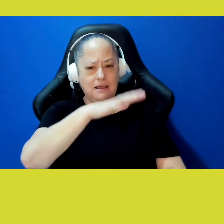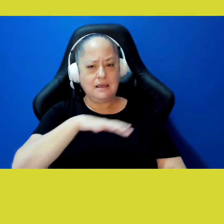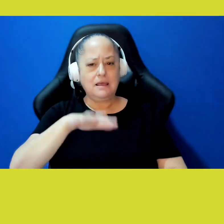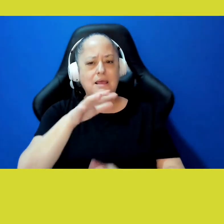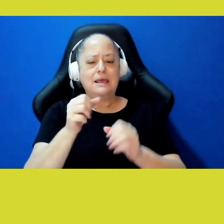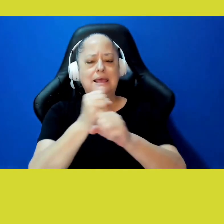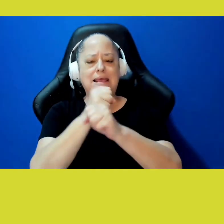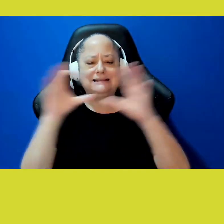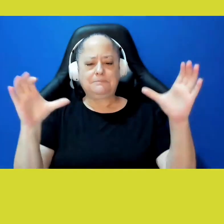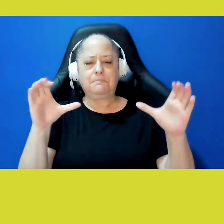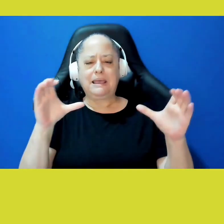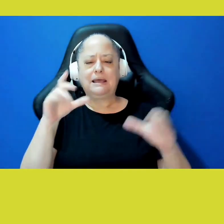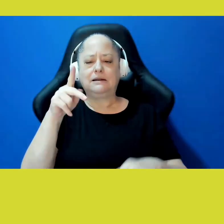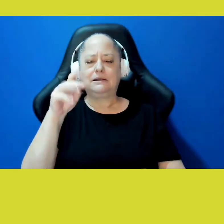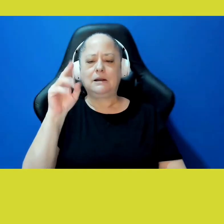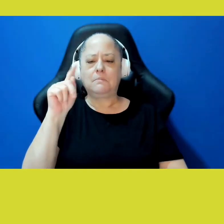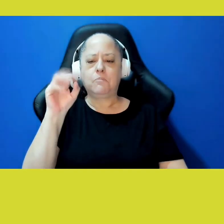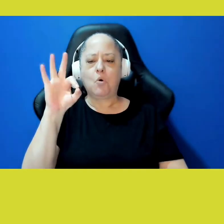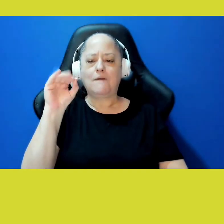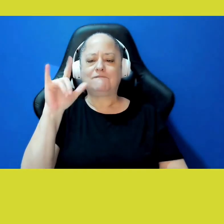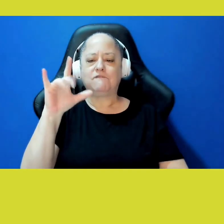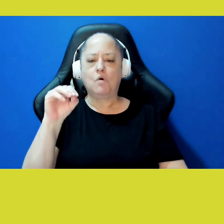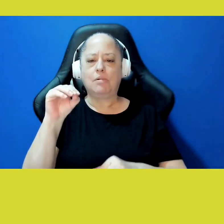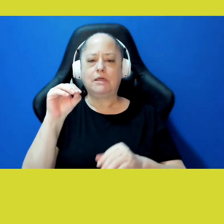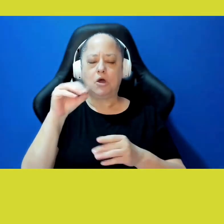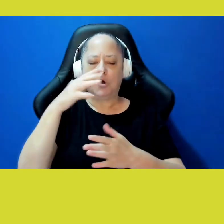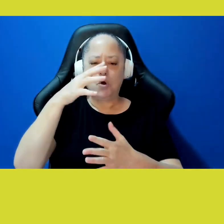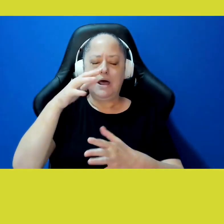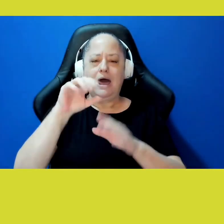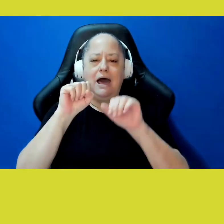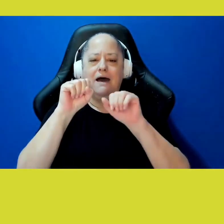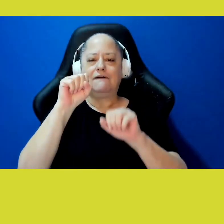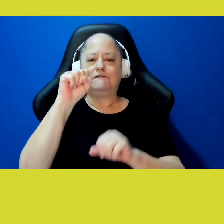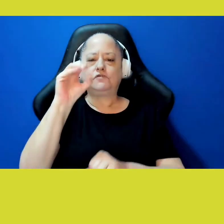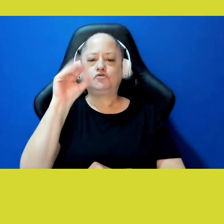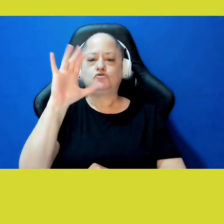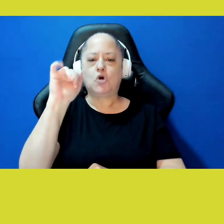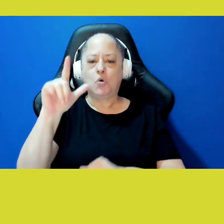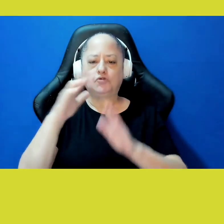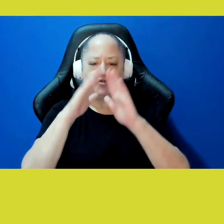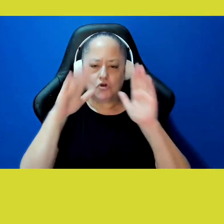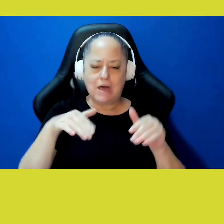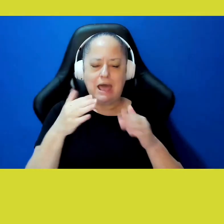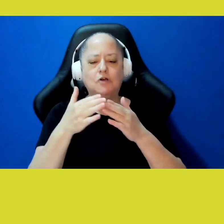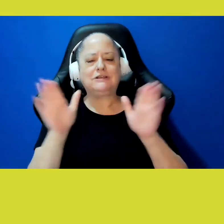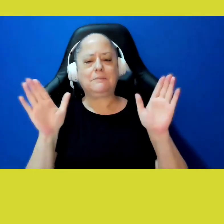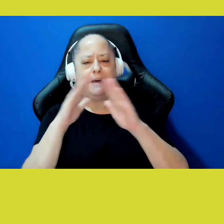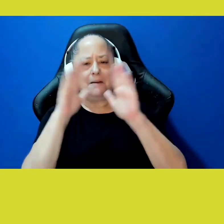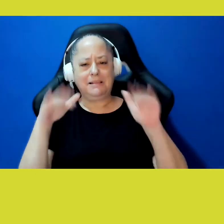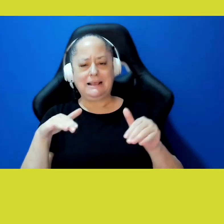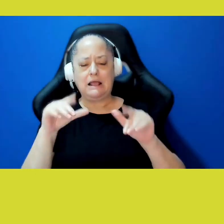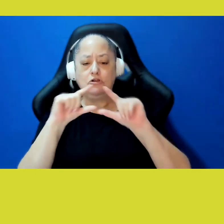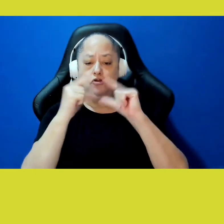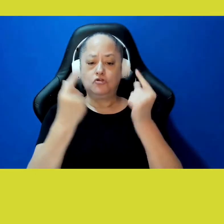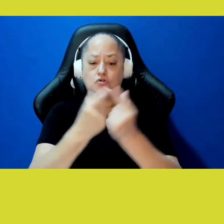portfolio of social housing or public housing. For the group that we've been talking about, we will also need